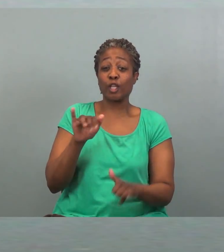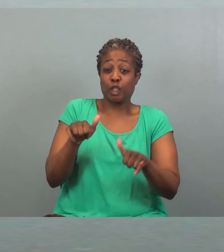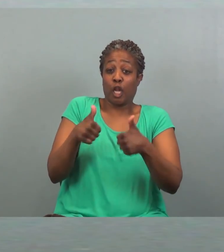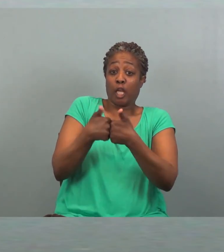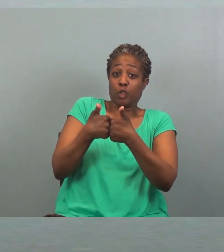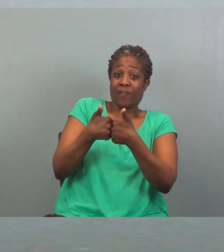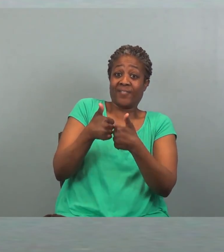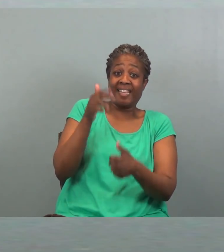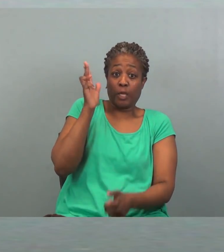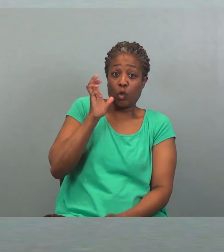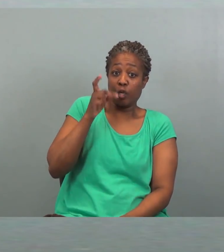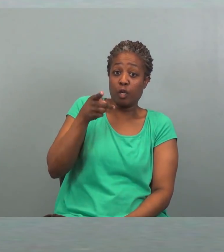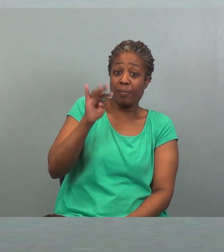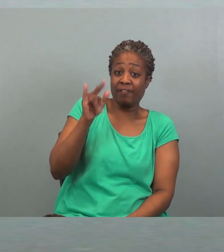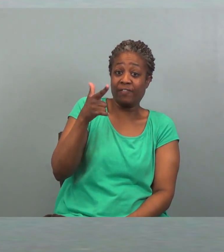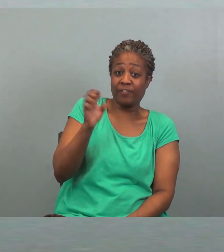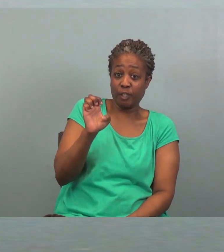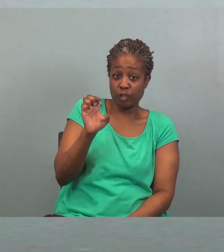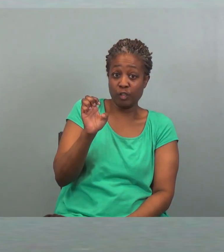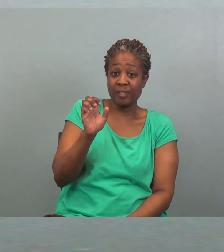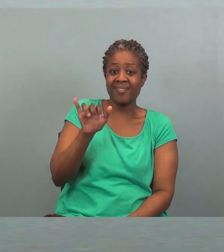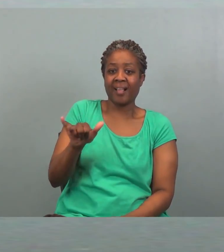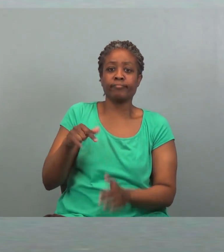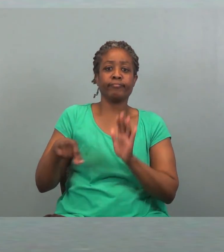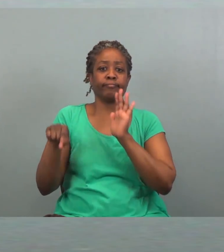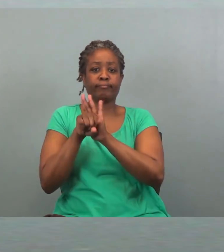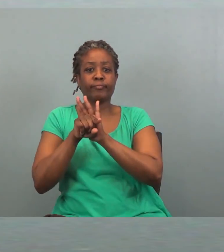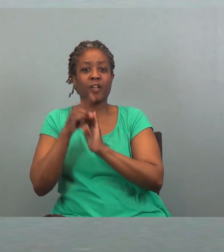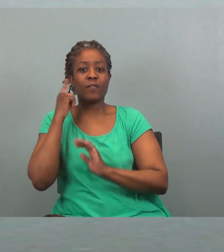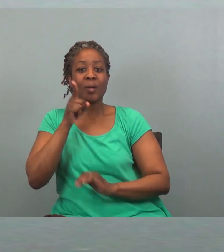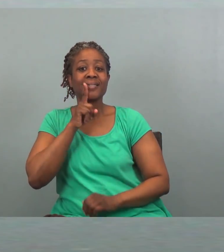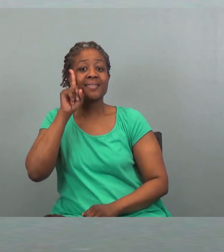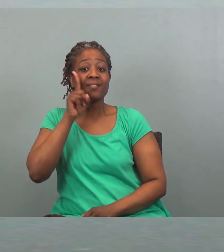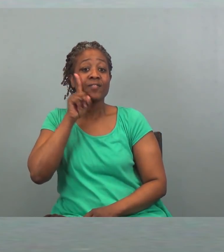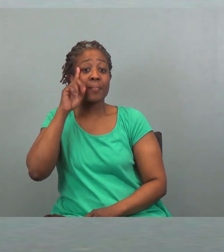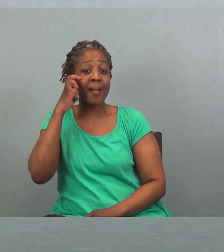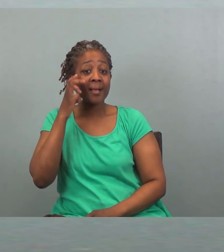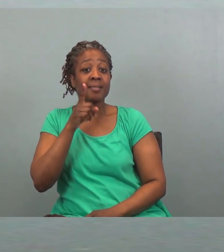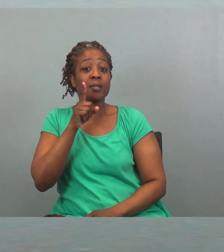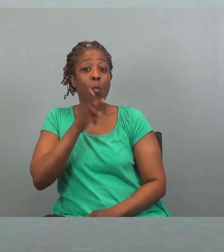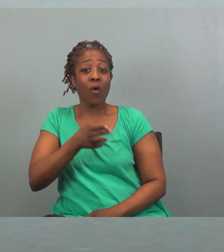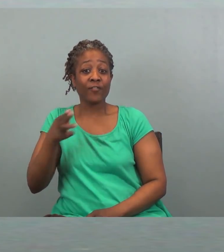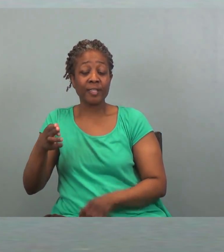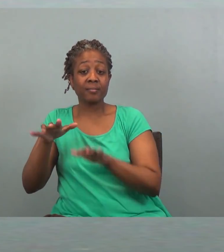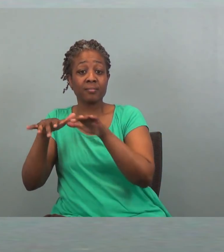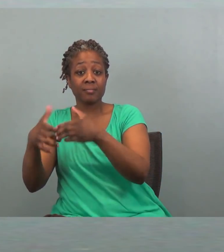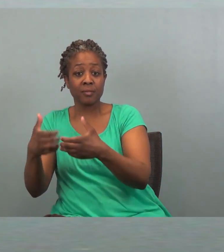The challenge of hearing privilege is that it's viewed negatively by the Deaf, DeafBlind or hard of hearing client